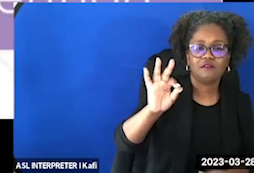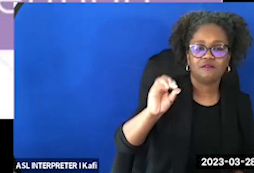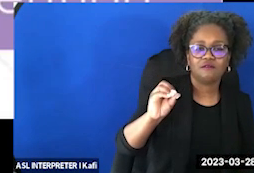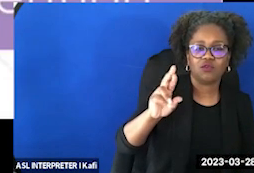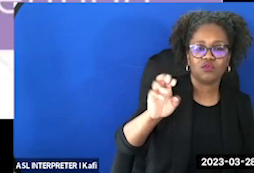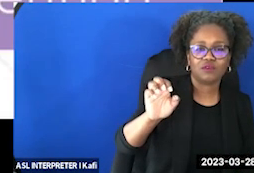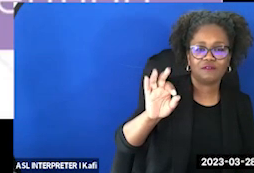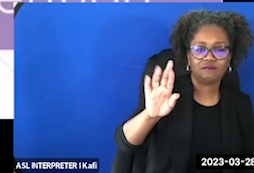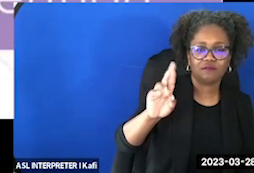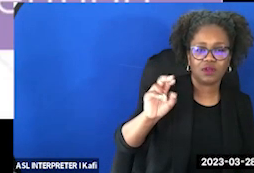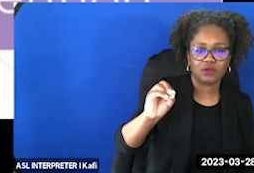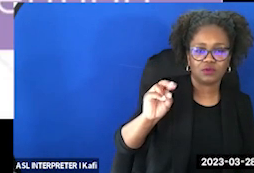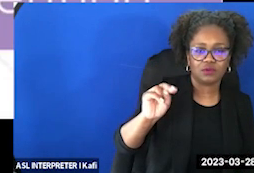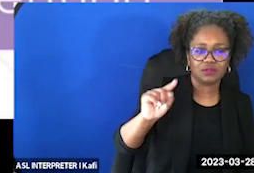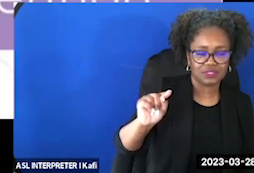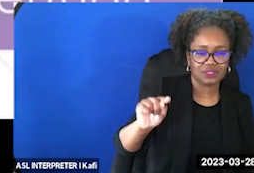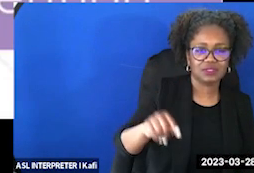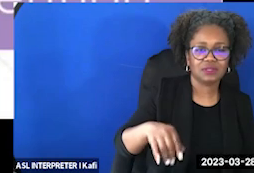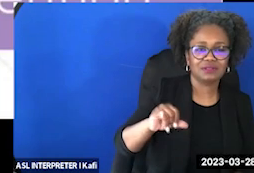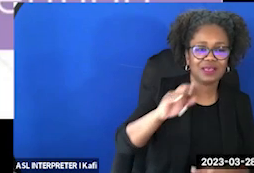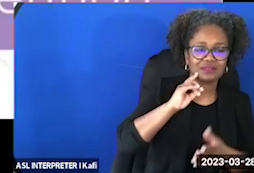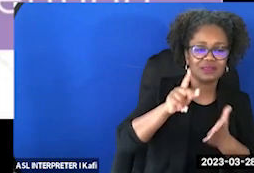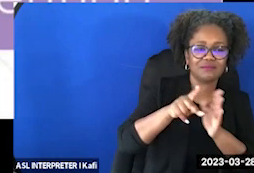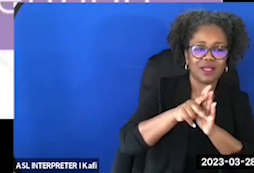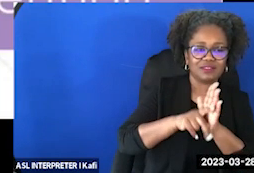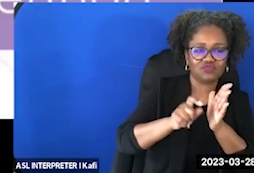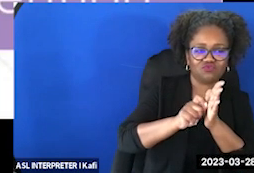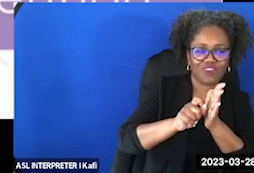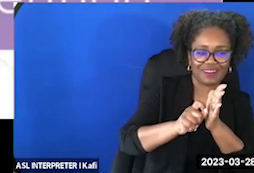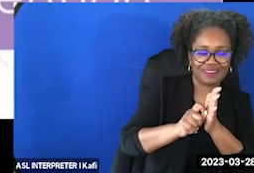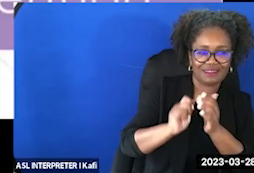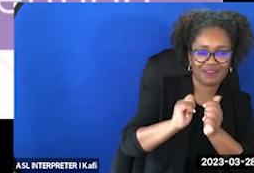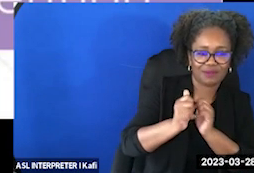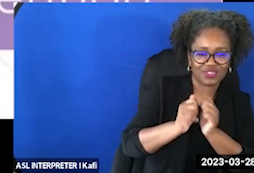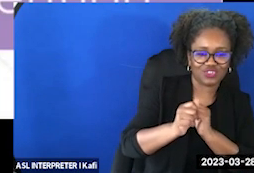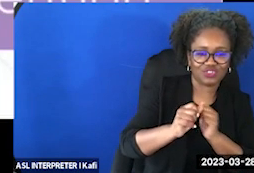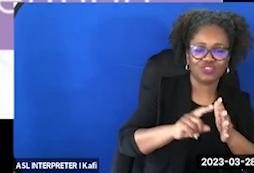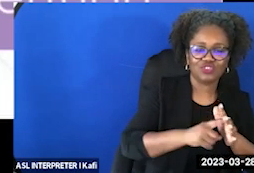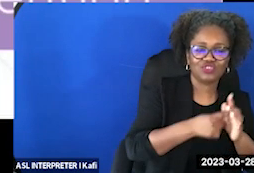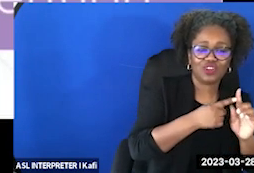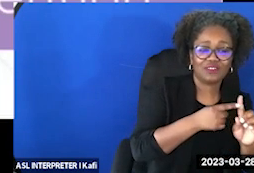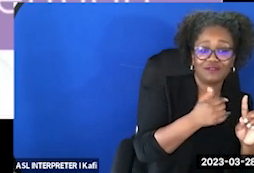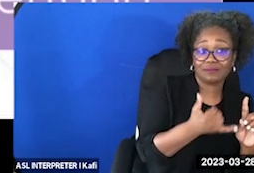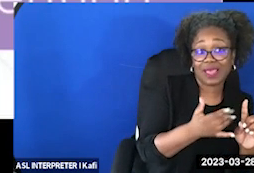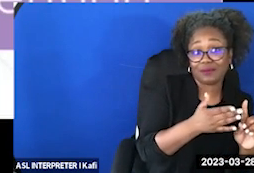Debbie Stine, Science & Technology Policy Academy: So that, you know, beginning you basically right now through May Debbie Stine, Science & Technology Policy Academy: we're accepting submissions.